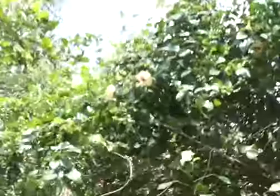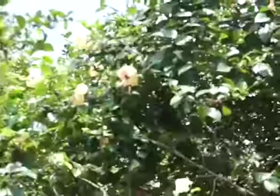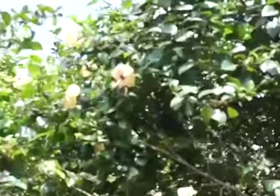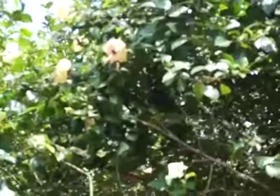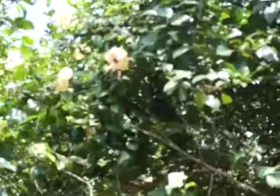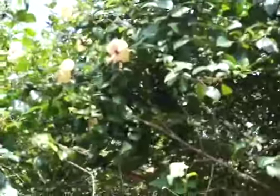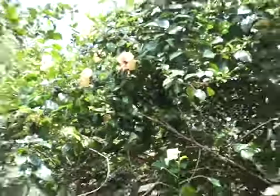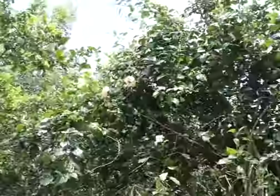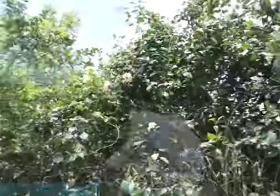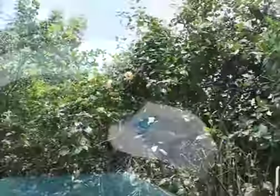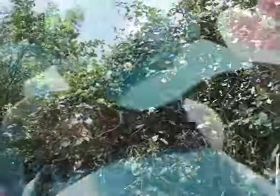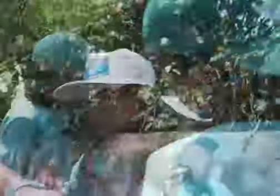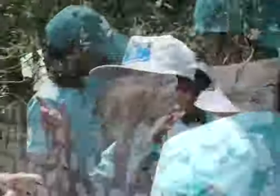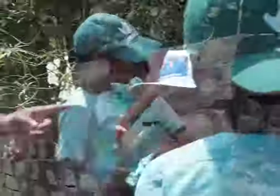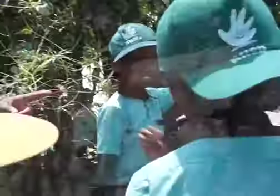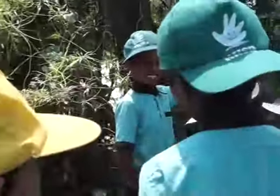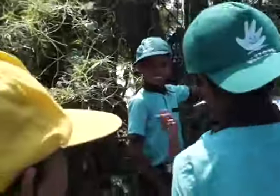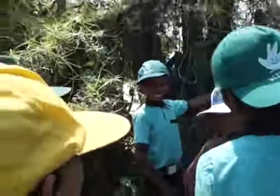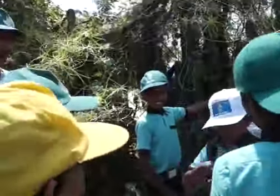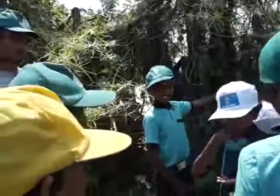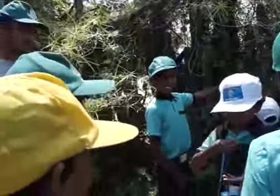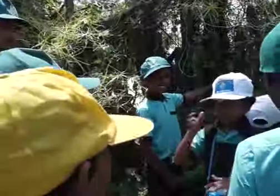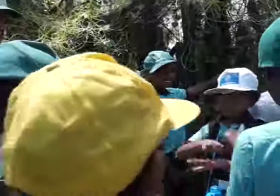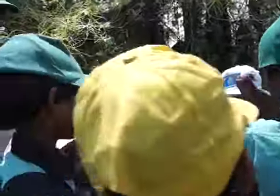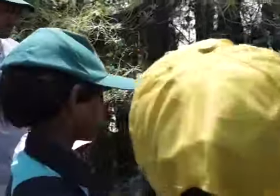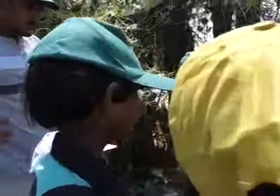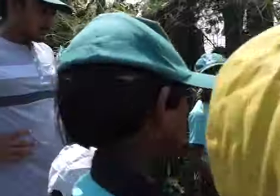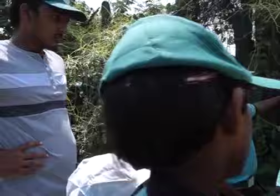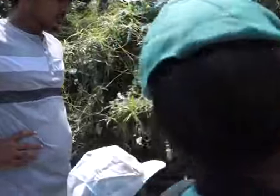a deaf boy talking about a specific kind of flower used in religious offerings to